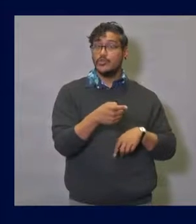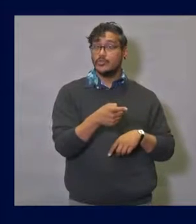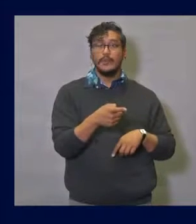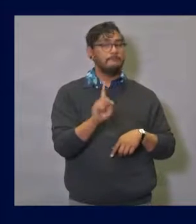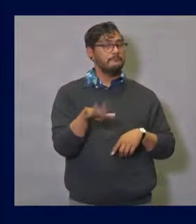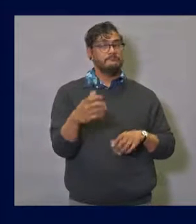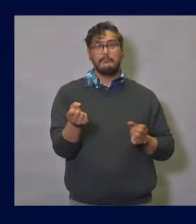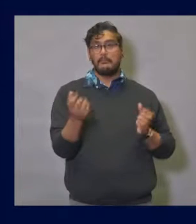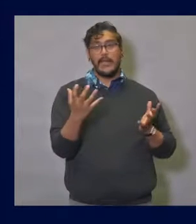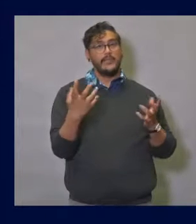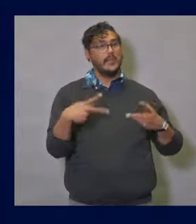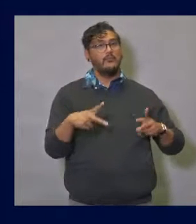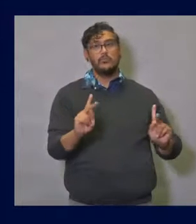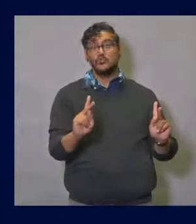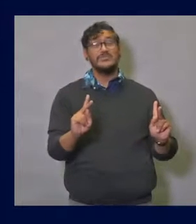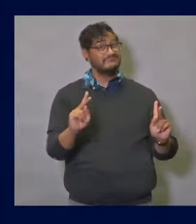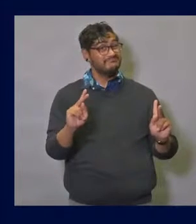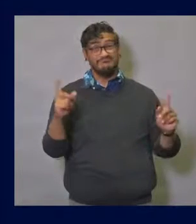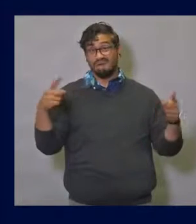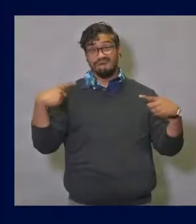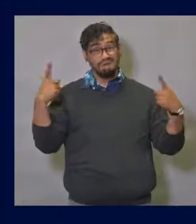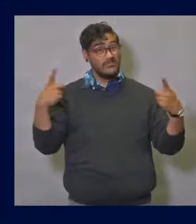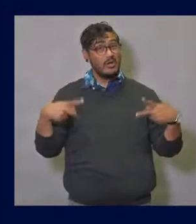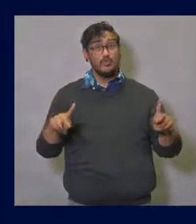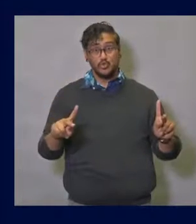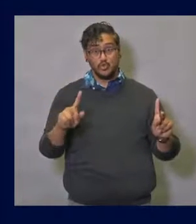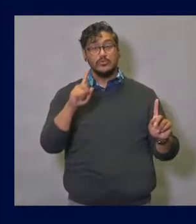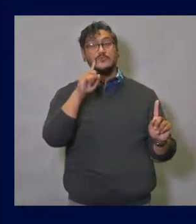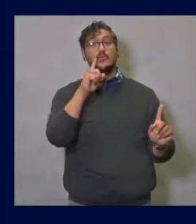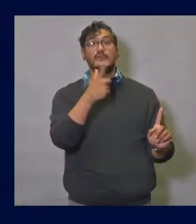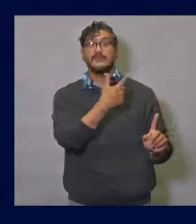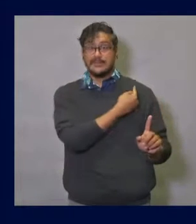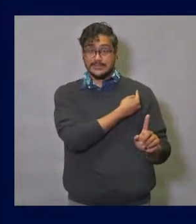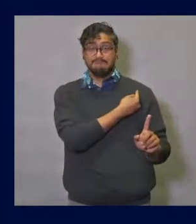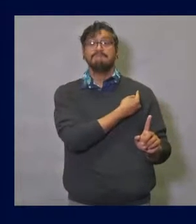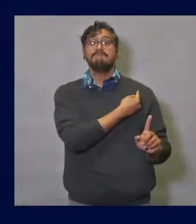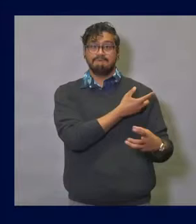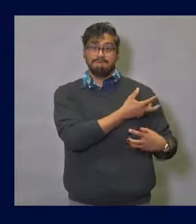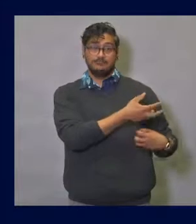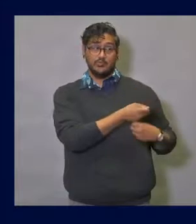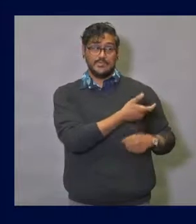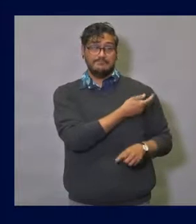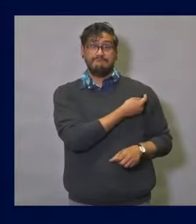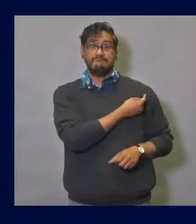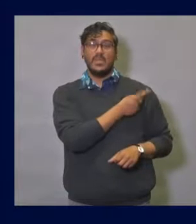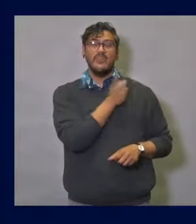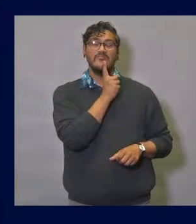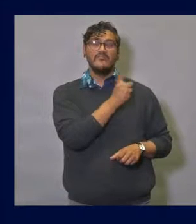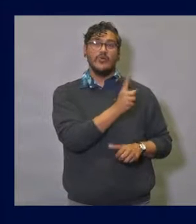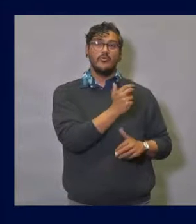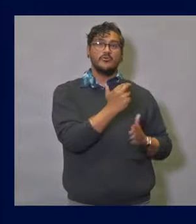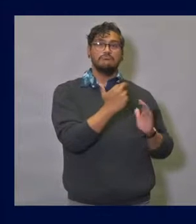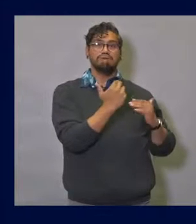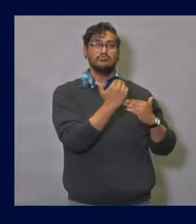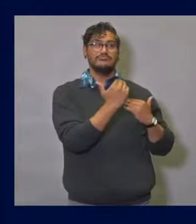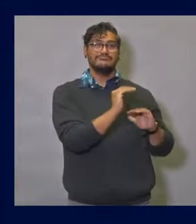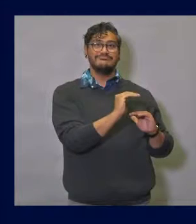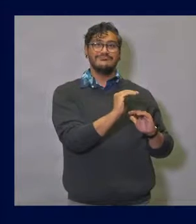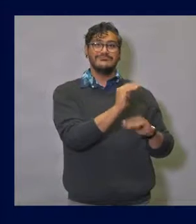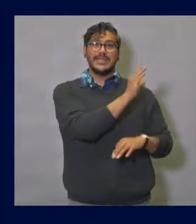FOR ELIGIBLE WORKERS AN